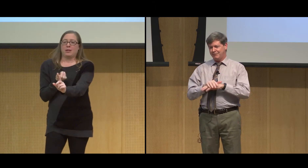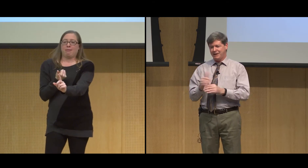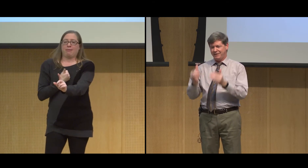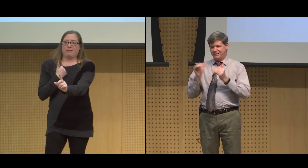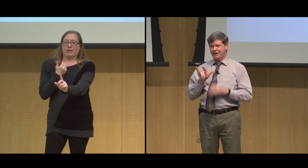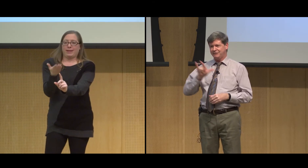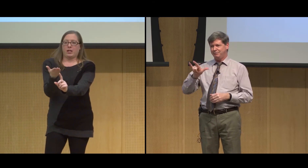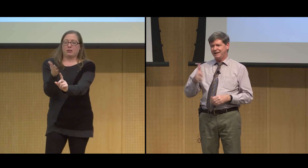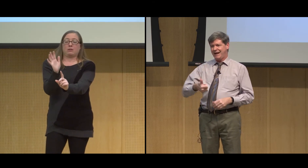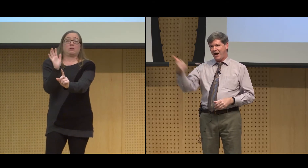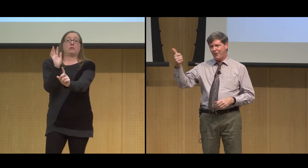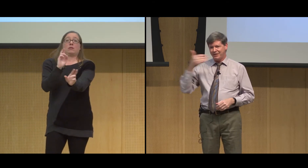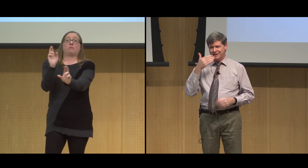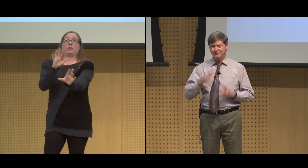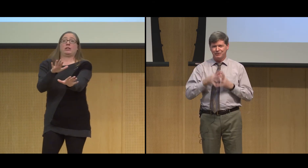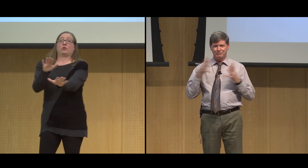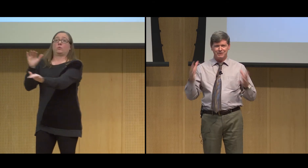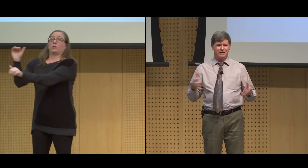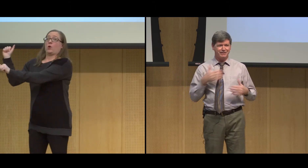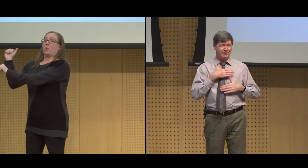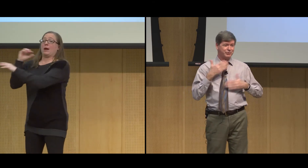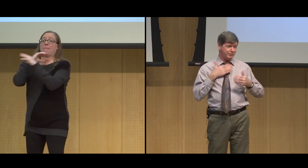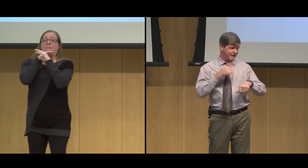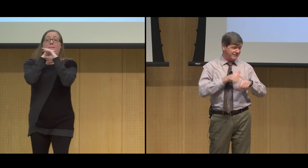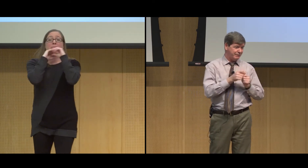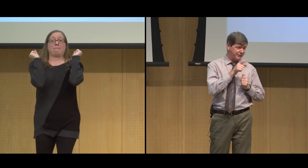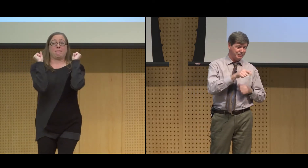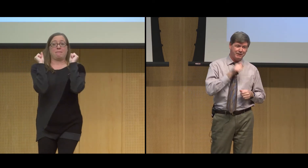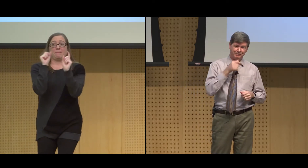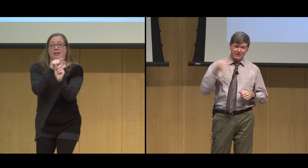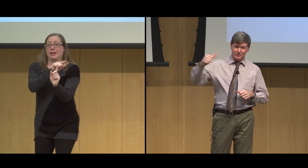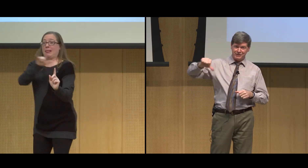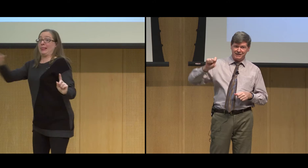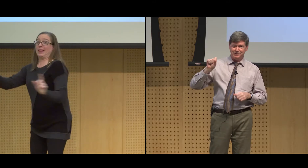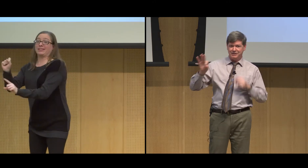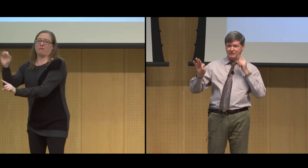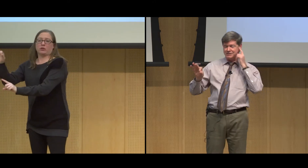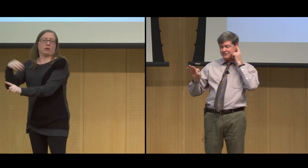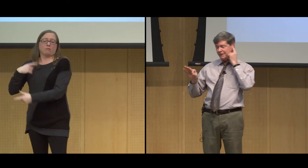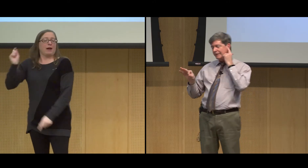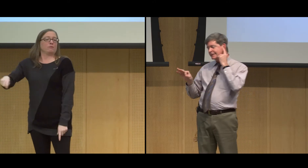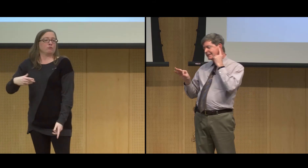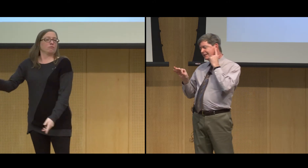"I'm on the next plane out, thank you very much. "I enjoyed my time with you, but I'm not turning down San Francisco."